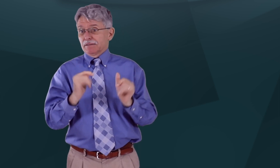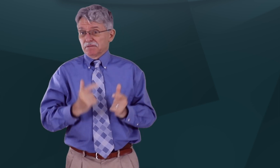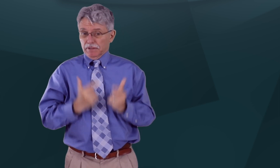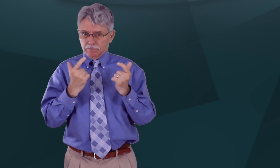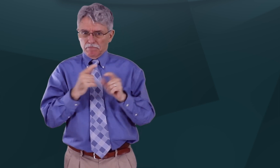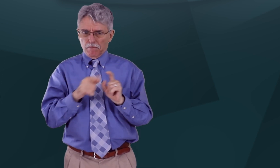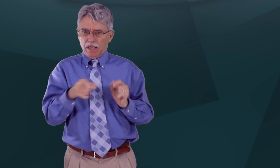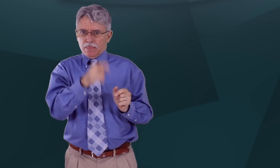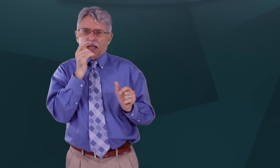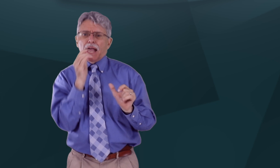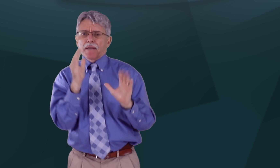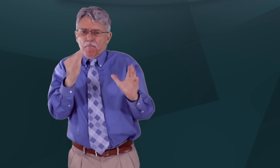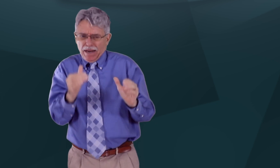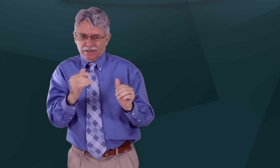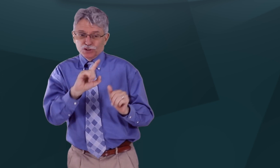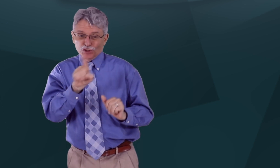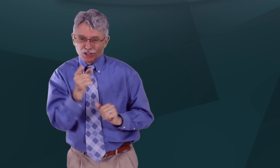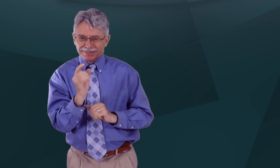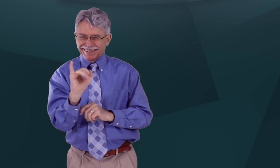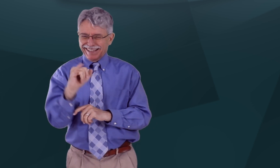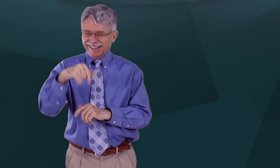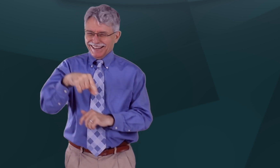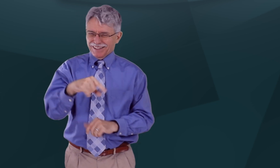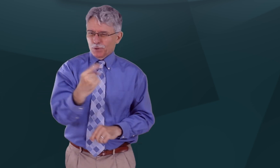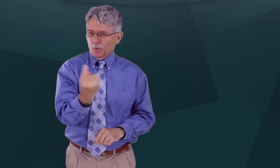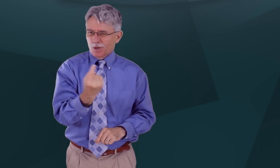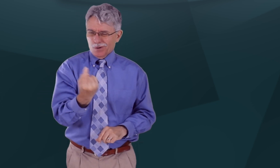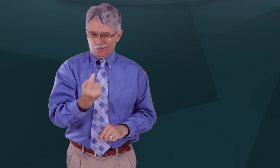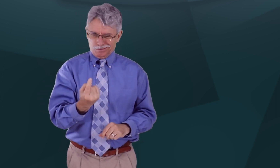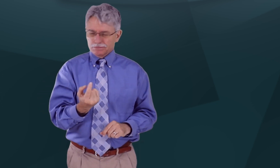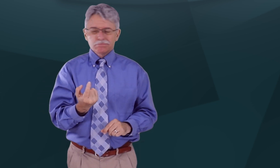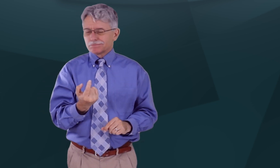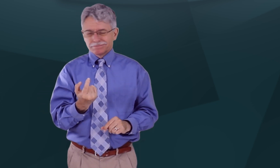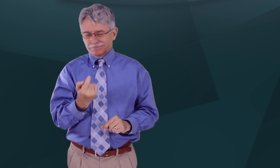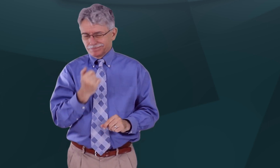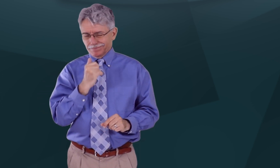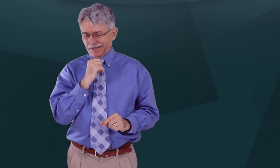She lives independent. You know? But you can't look just at IQ alone.